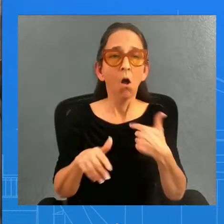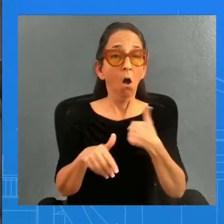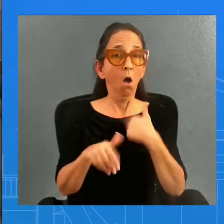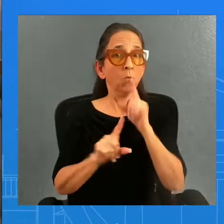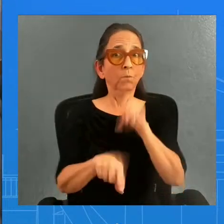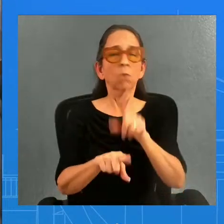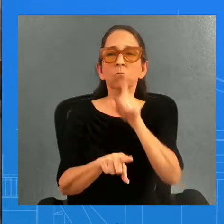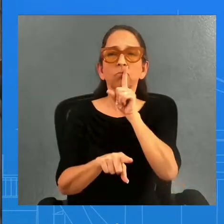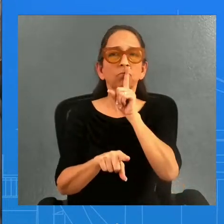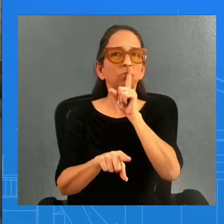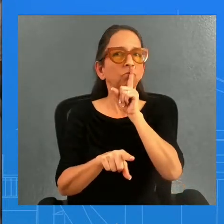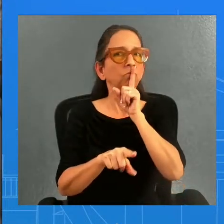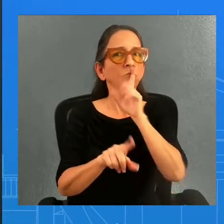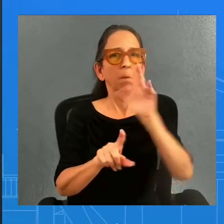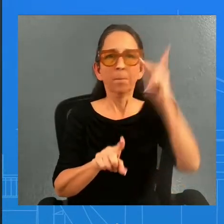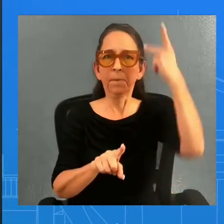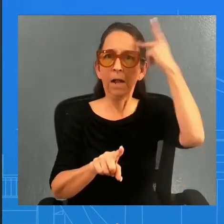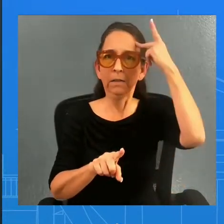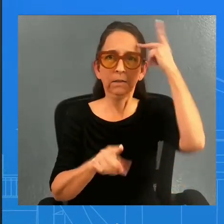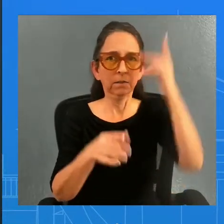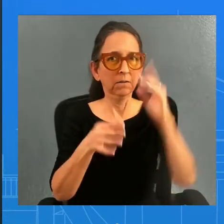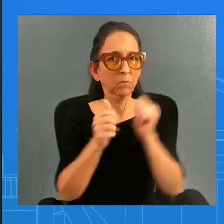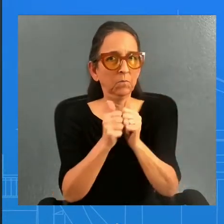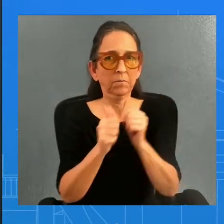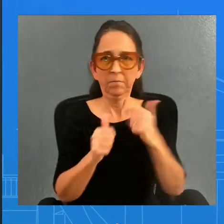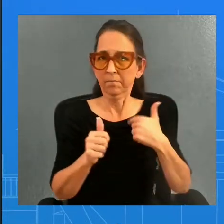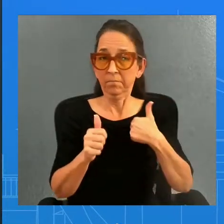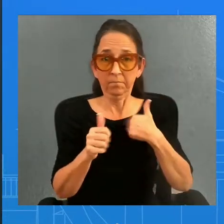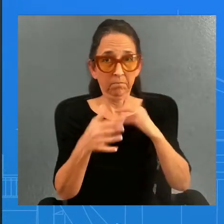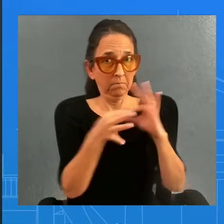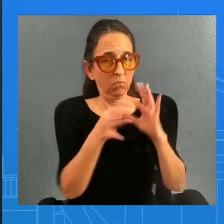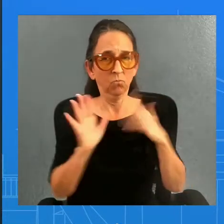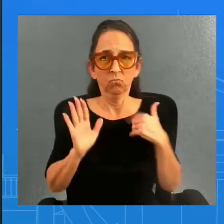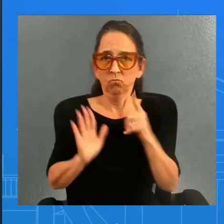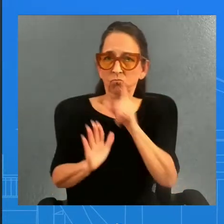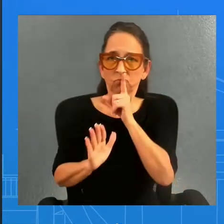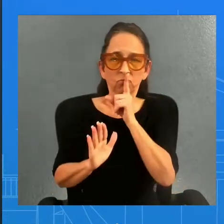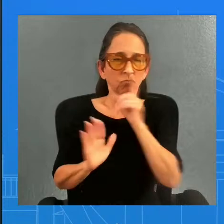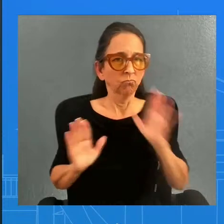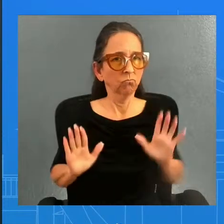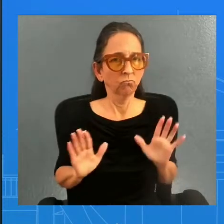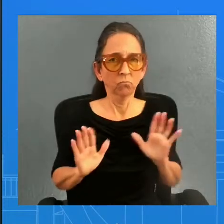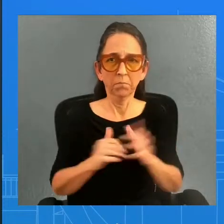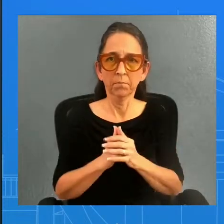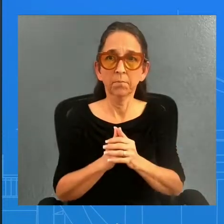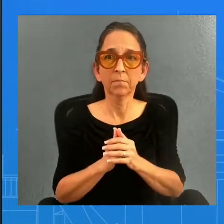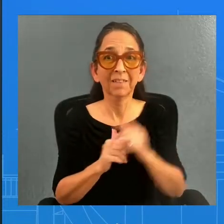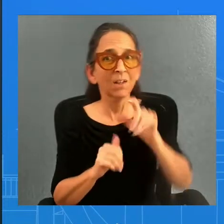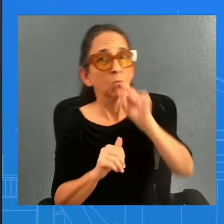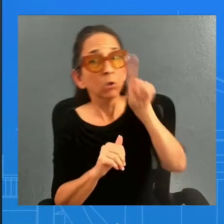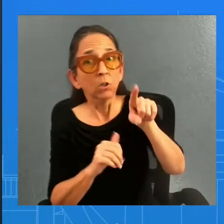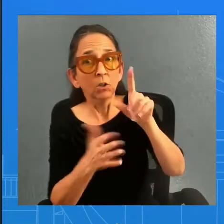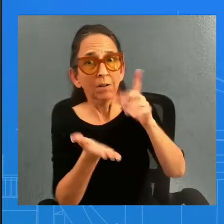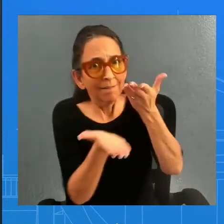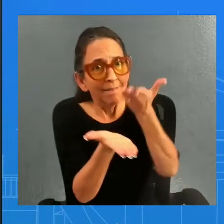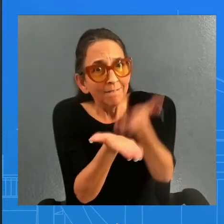Ms. Jean-Pierre: I -- I have not even seen the -- the comments that you are mentioning to me, so I -- I can't give you an honest response from here. So, go ahead, M.J.